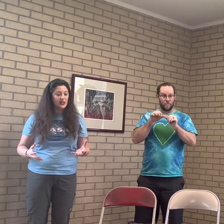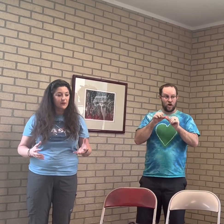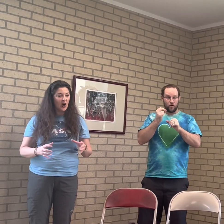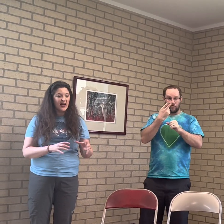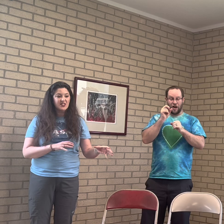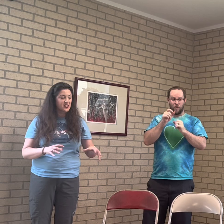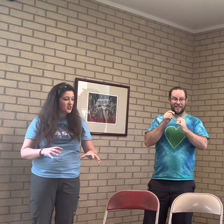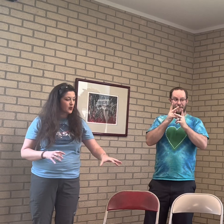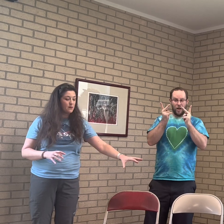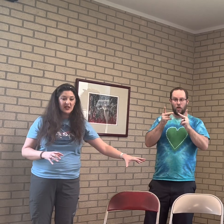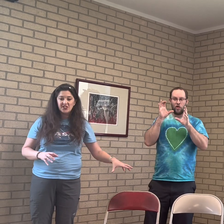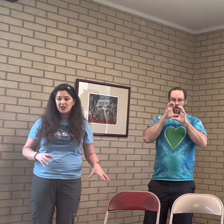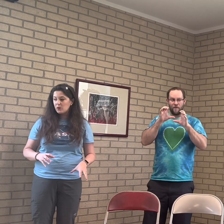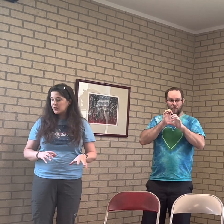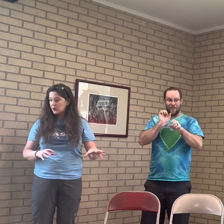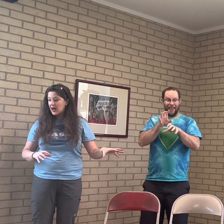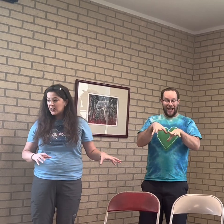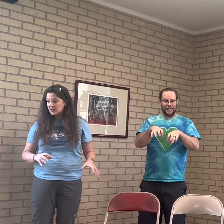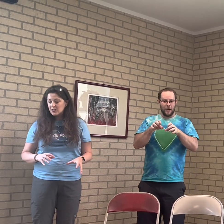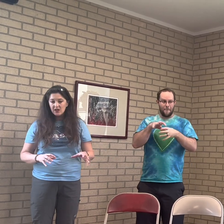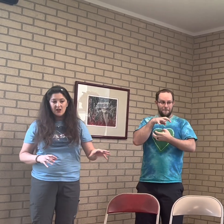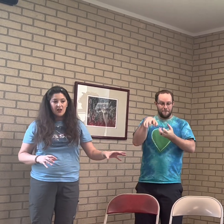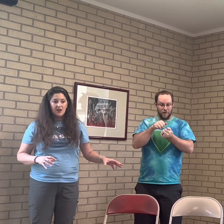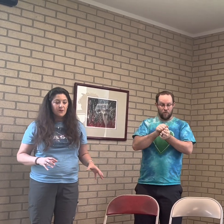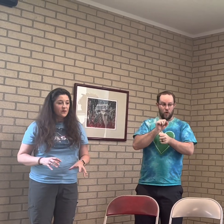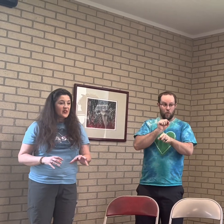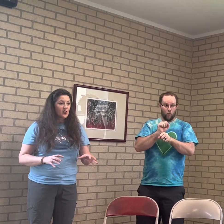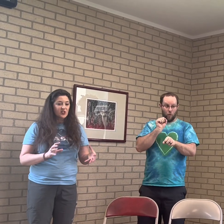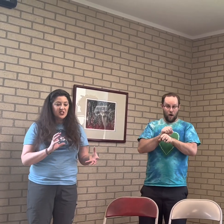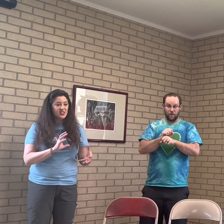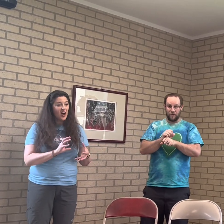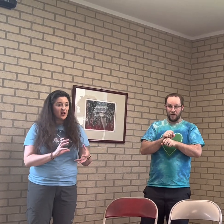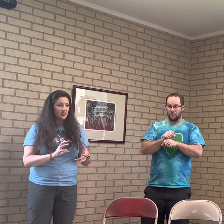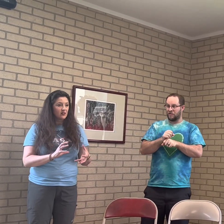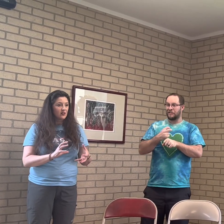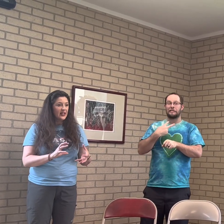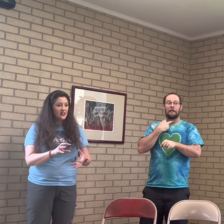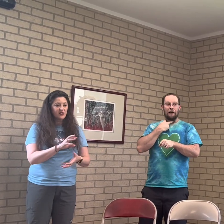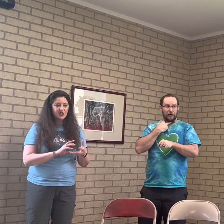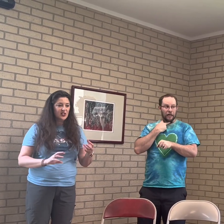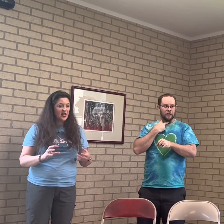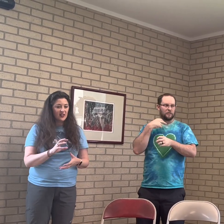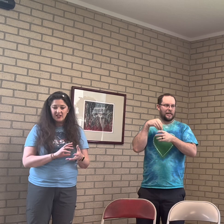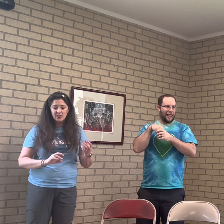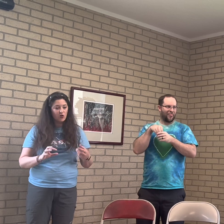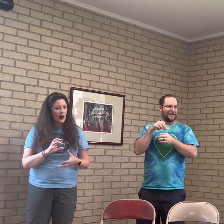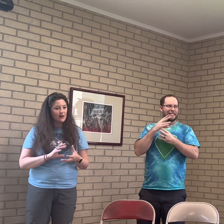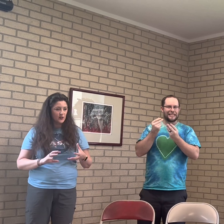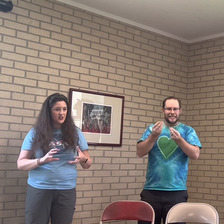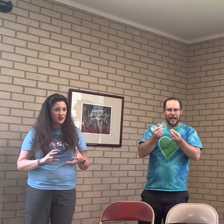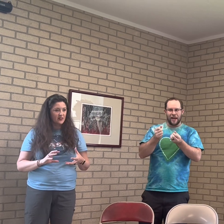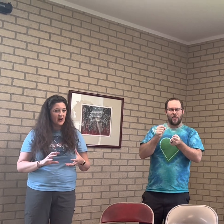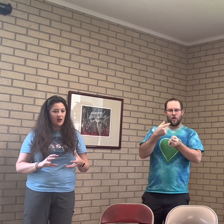that are mixed in with a rock, that are stuck in the sand, in the gravels, that are there